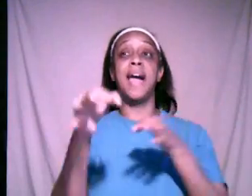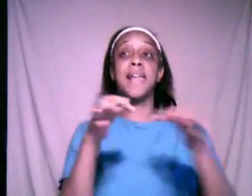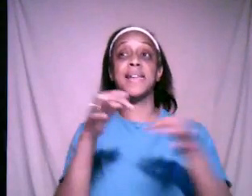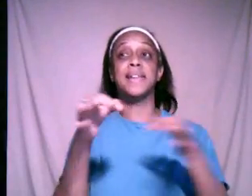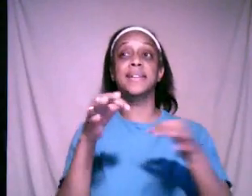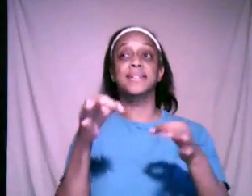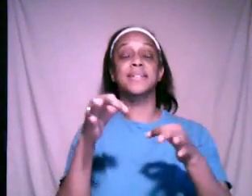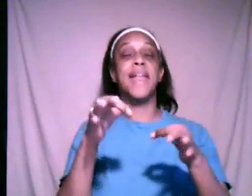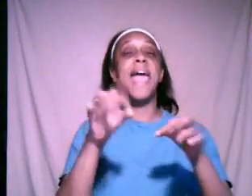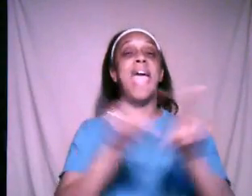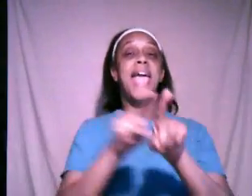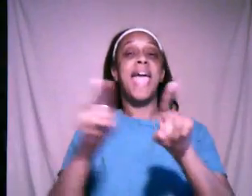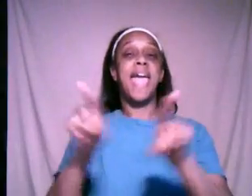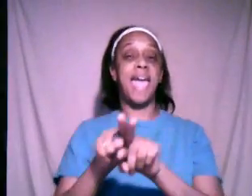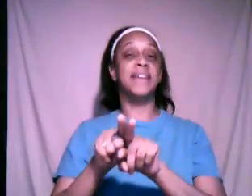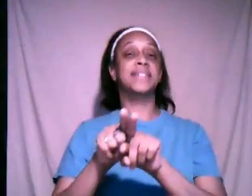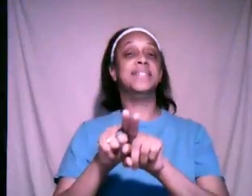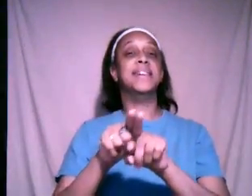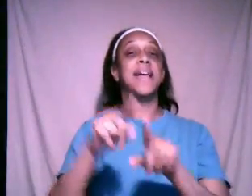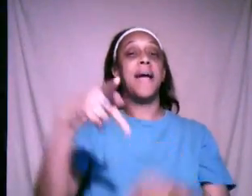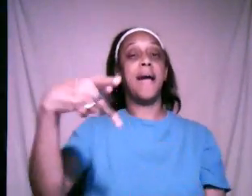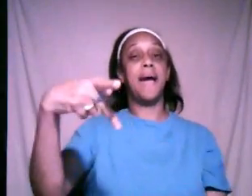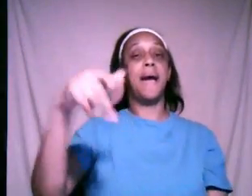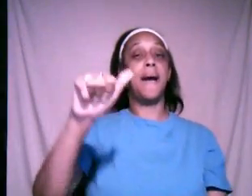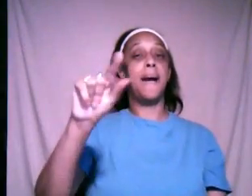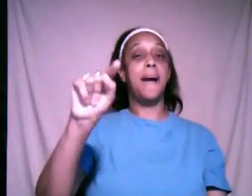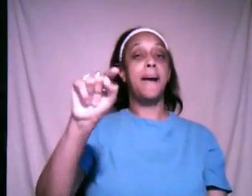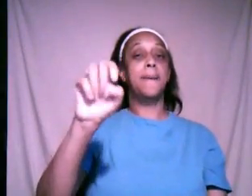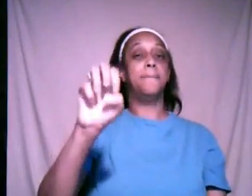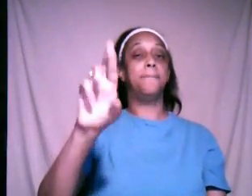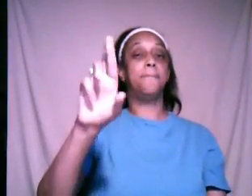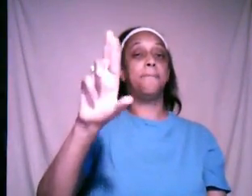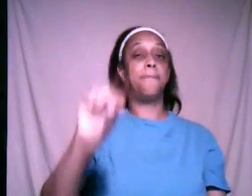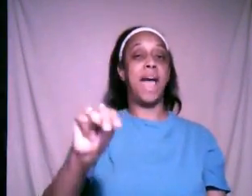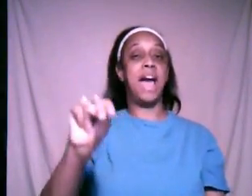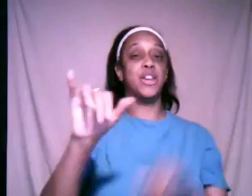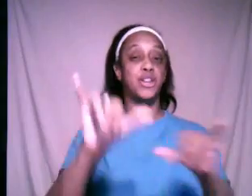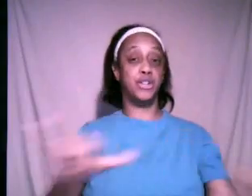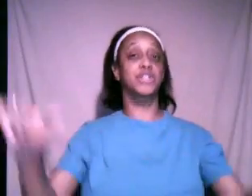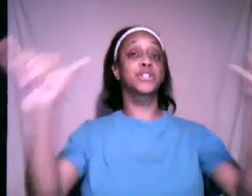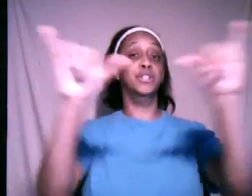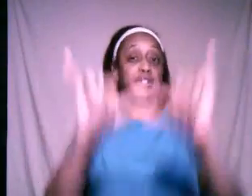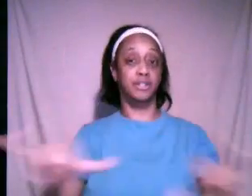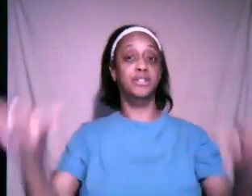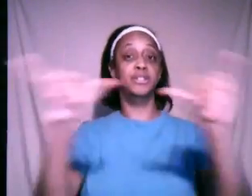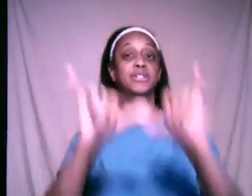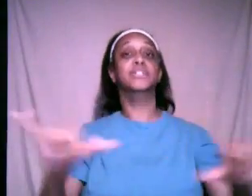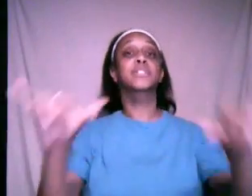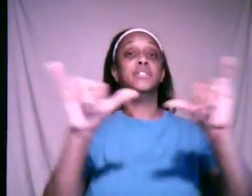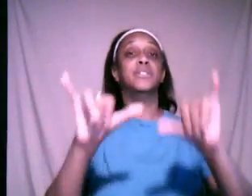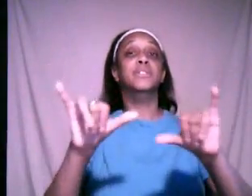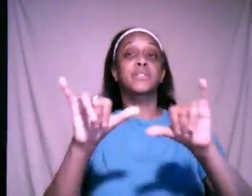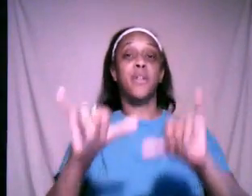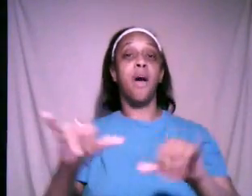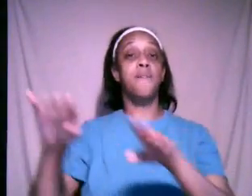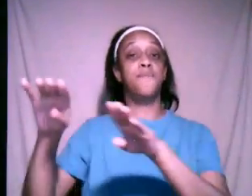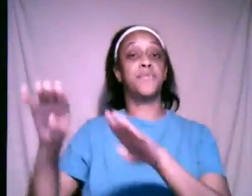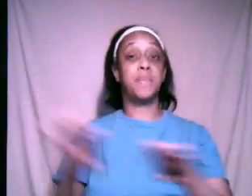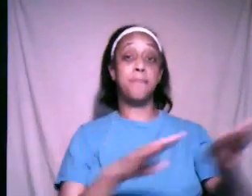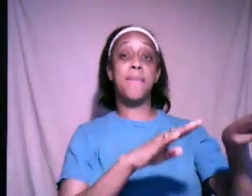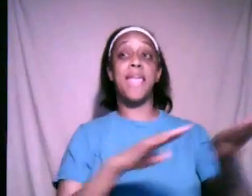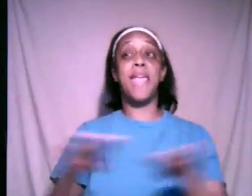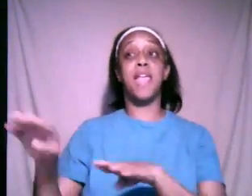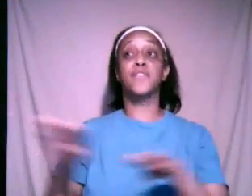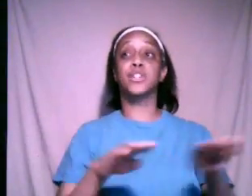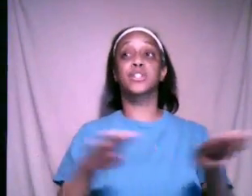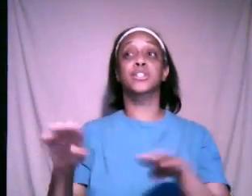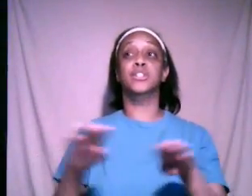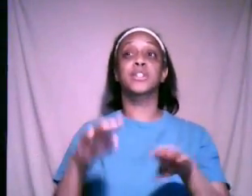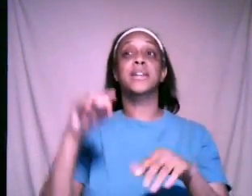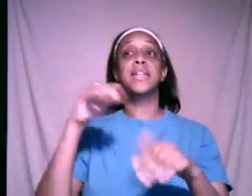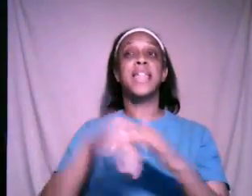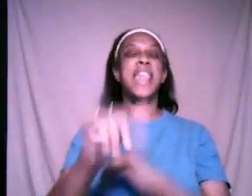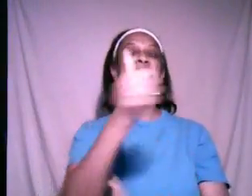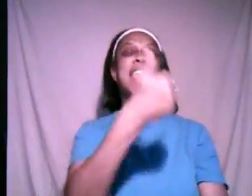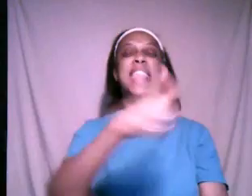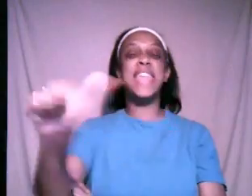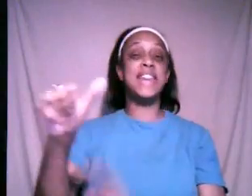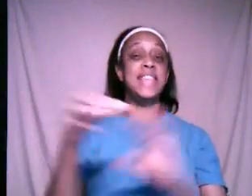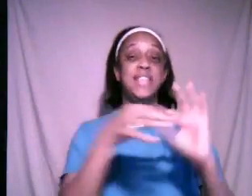as a pattern of behavior in any